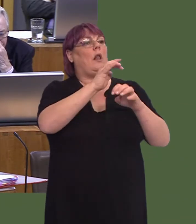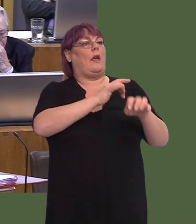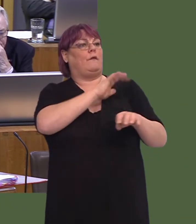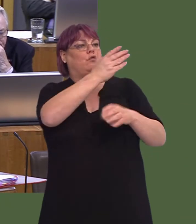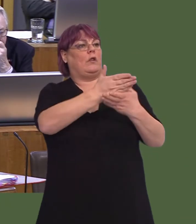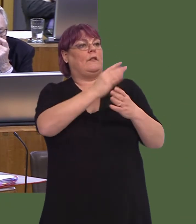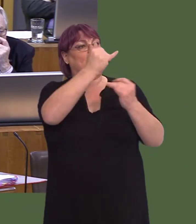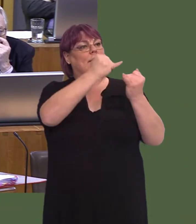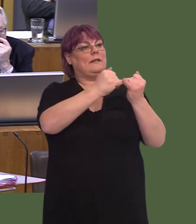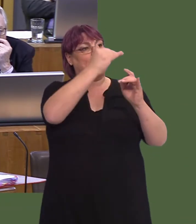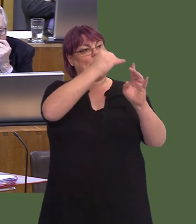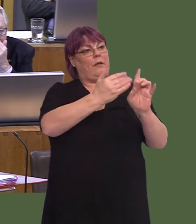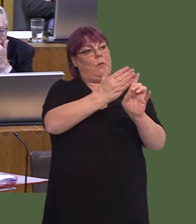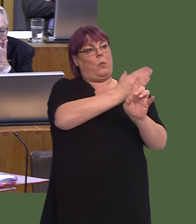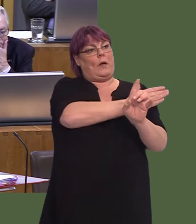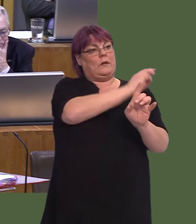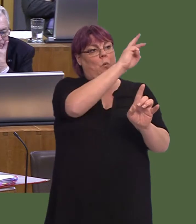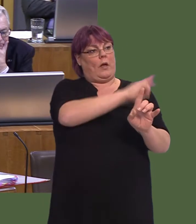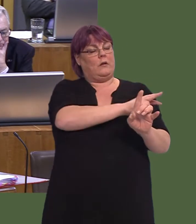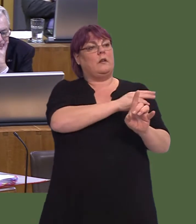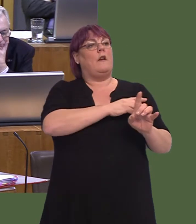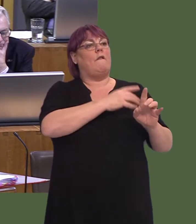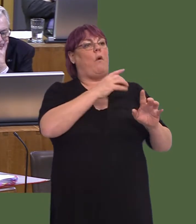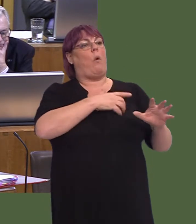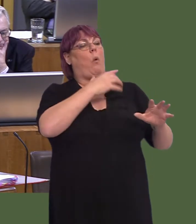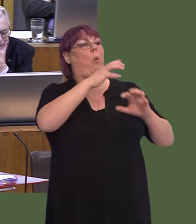Wales for Wild Wales Adventure in 2015.